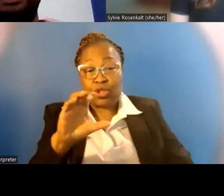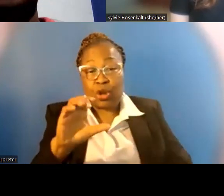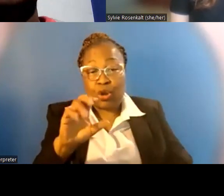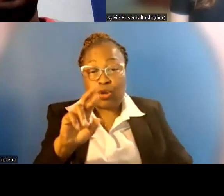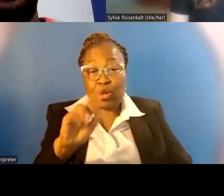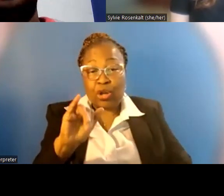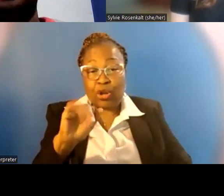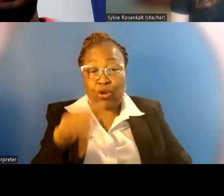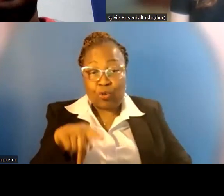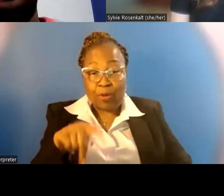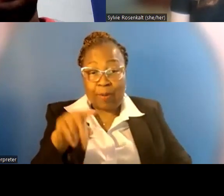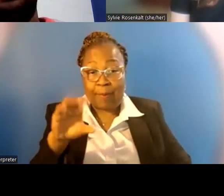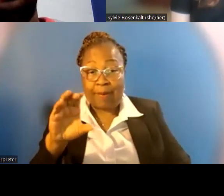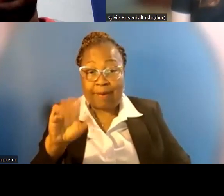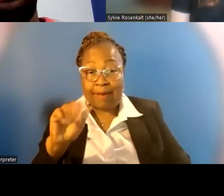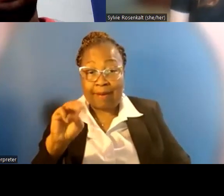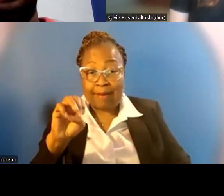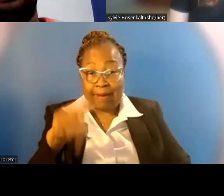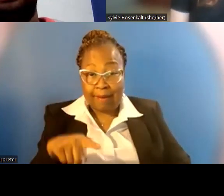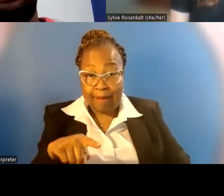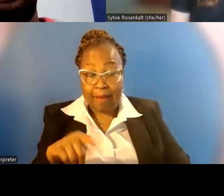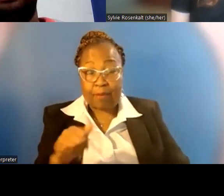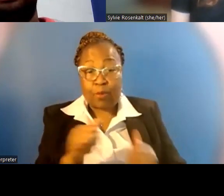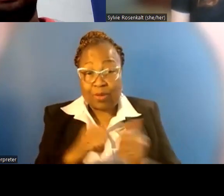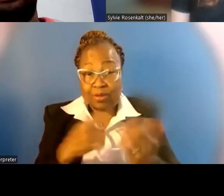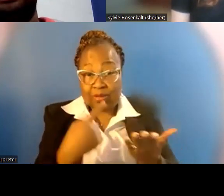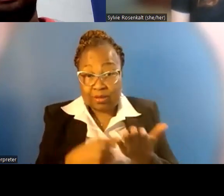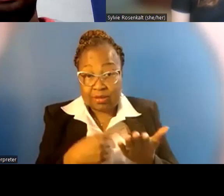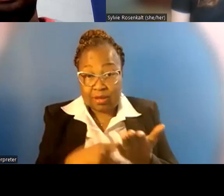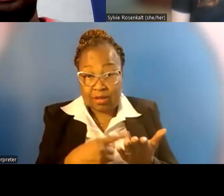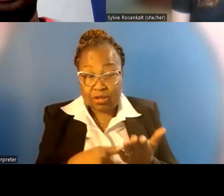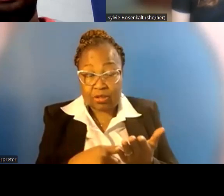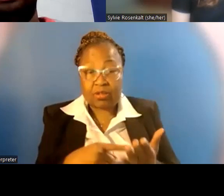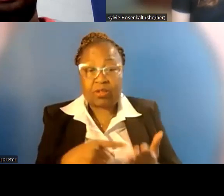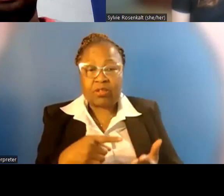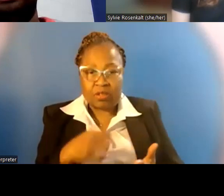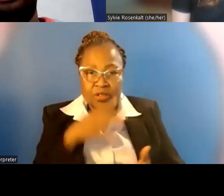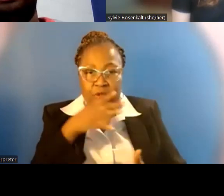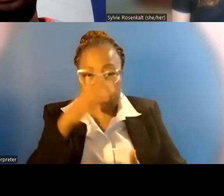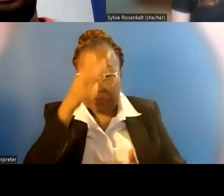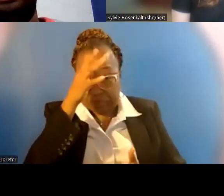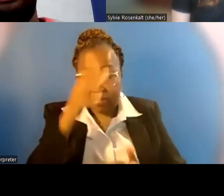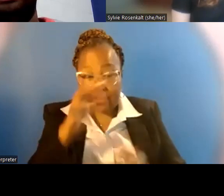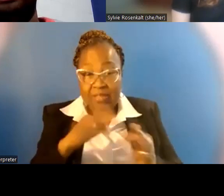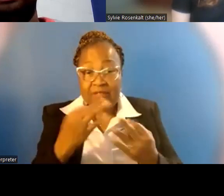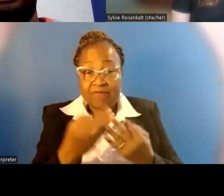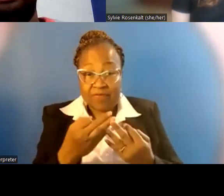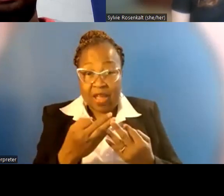So parents and family members were involved in that, which led to some really rich conversation